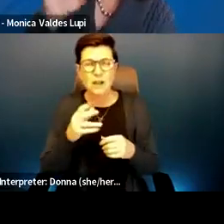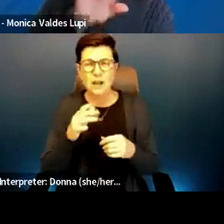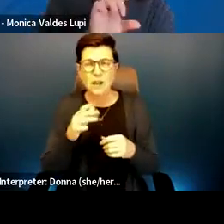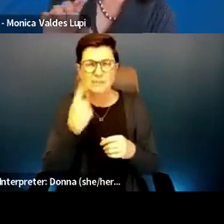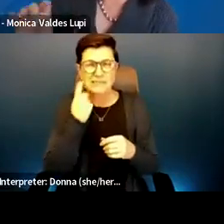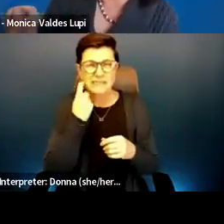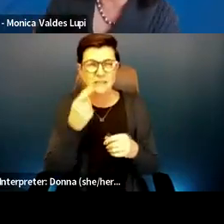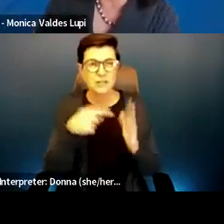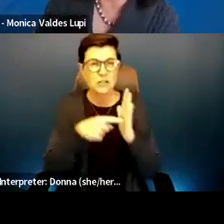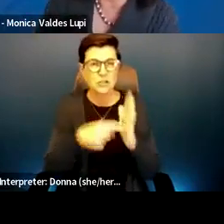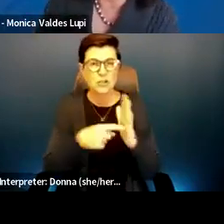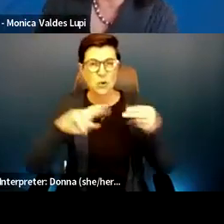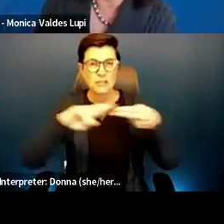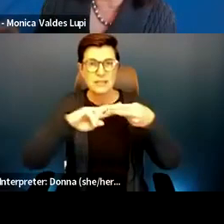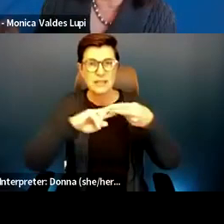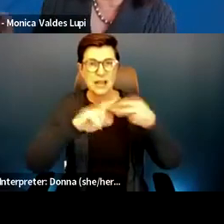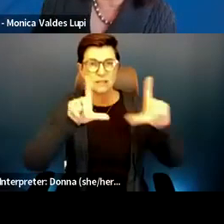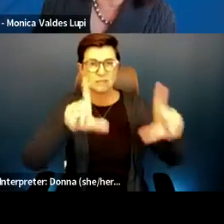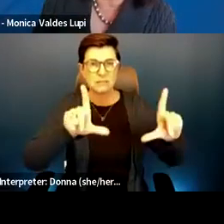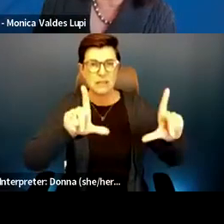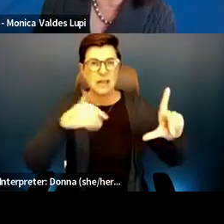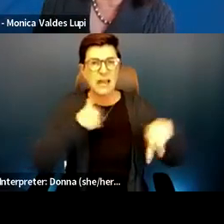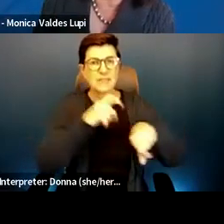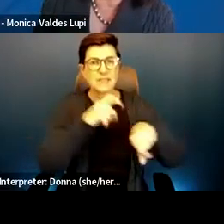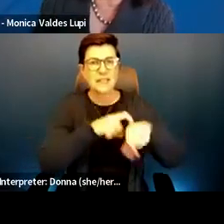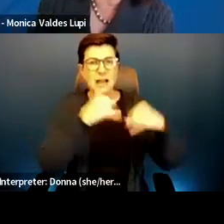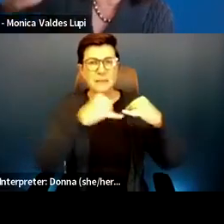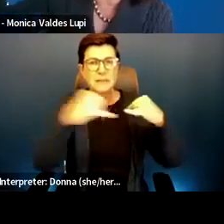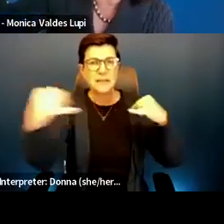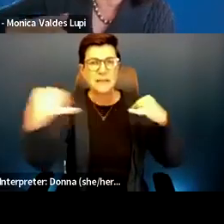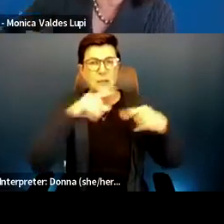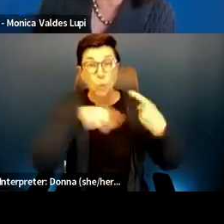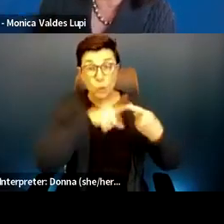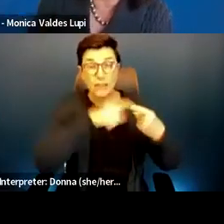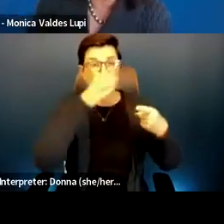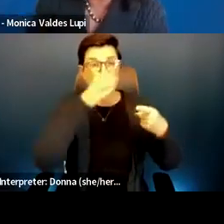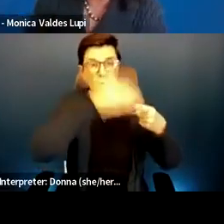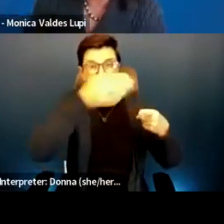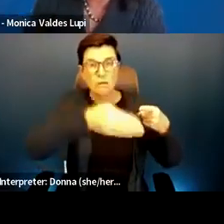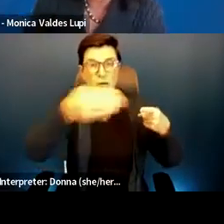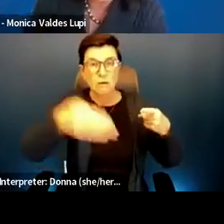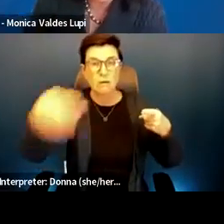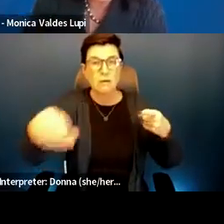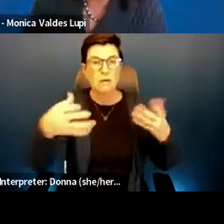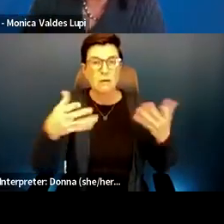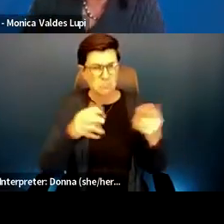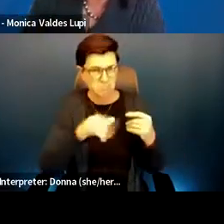there was a general timeline in terms of the activities that you recapped for us. I'm wondering if you could say more